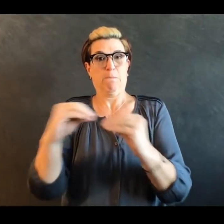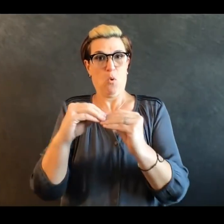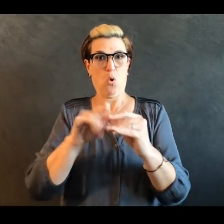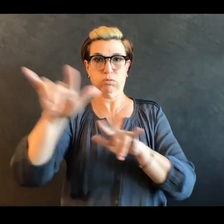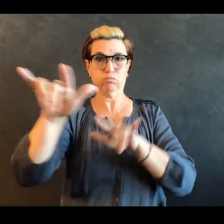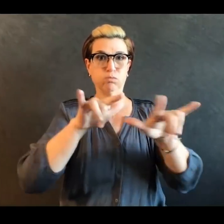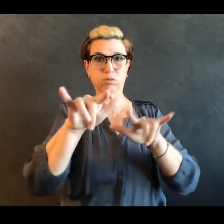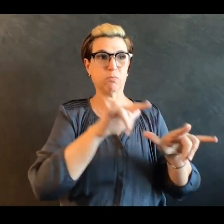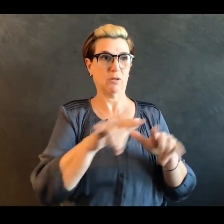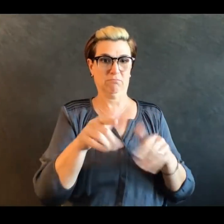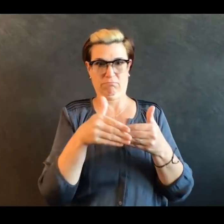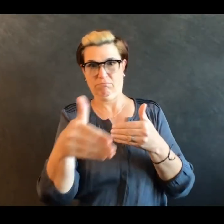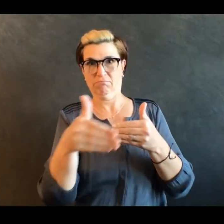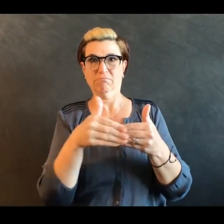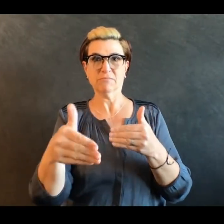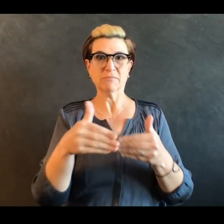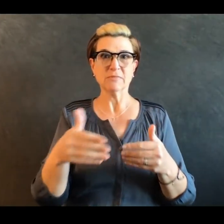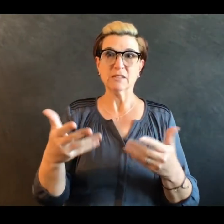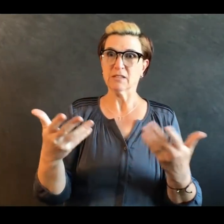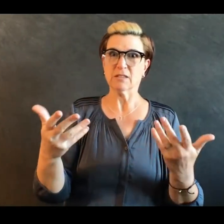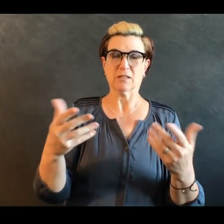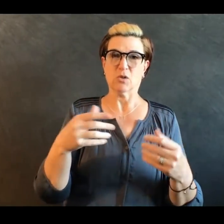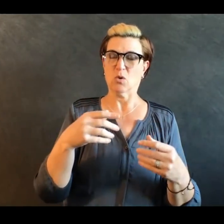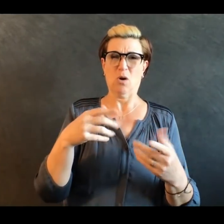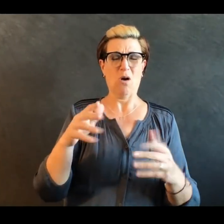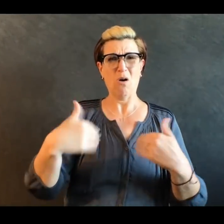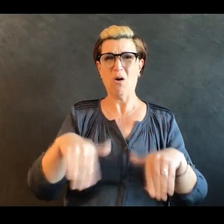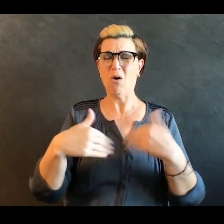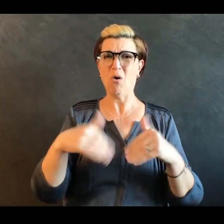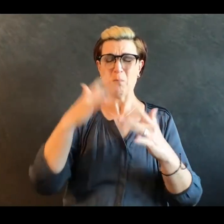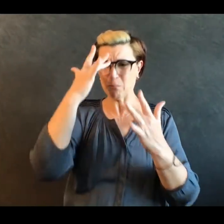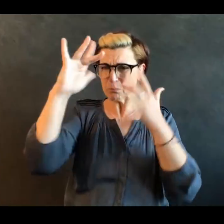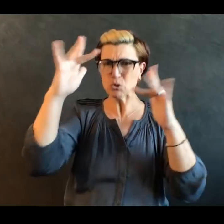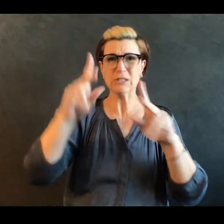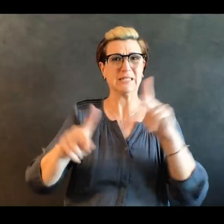near future we have some very brilliant people working on this it's logistically